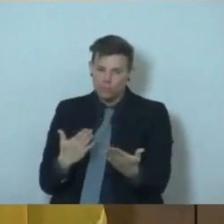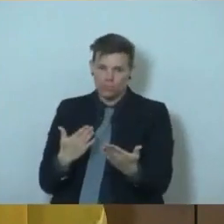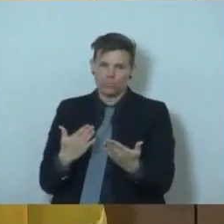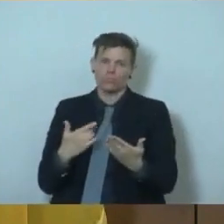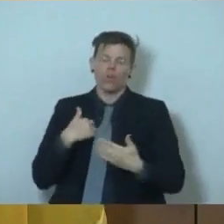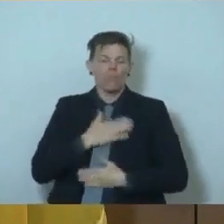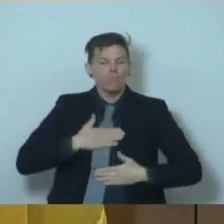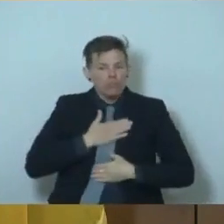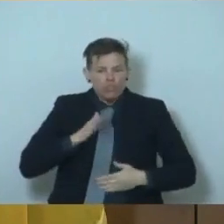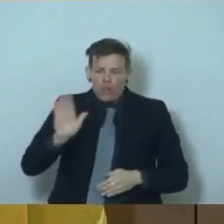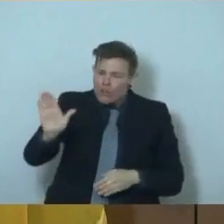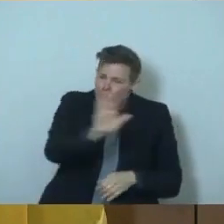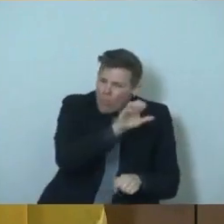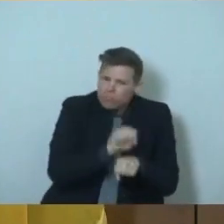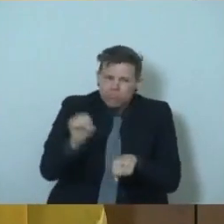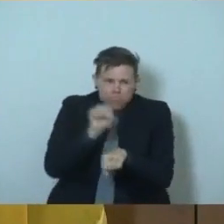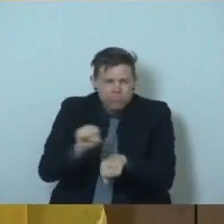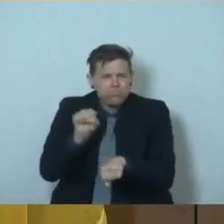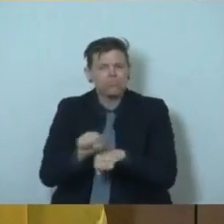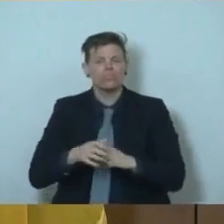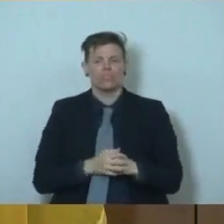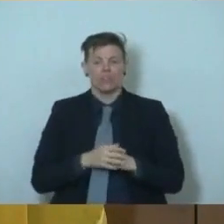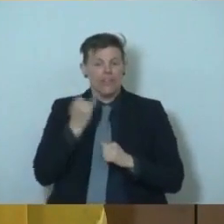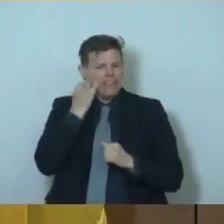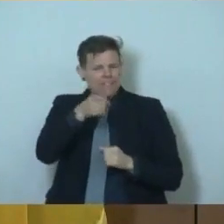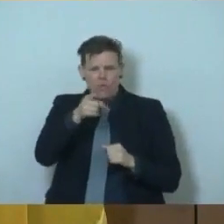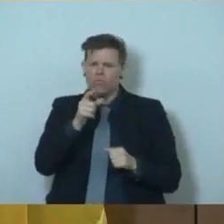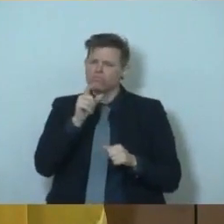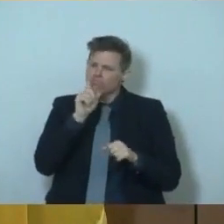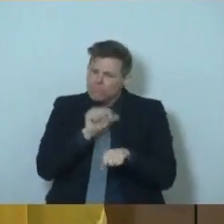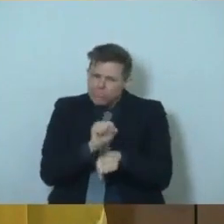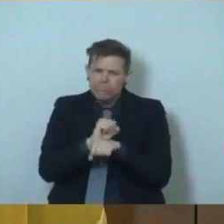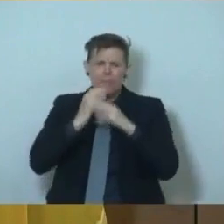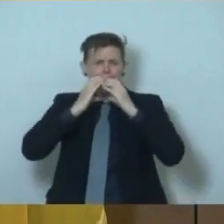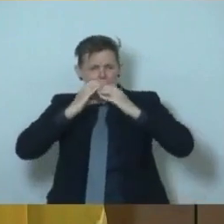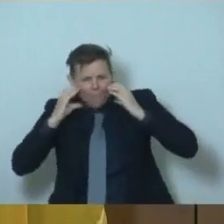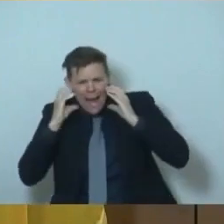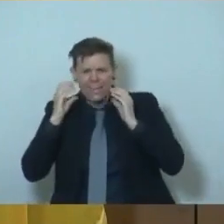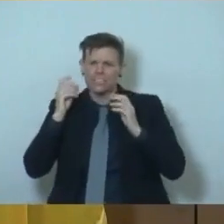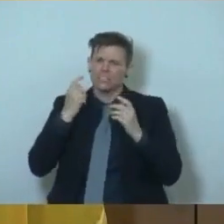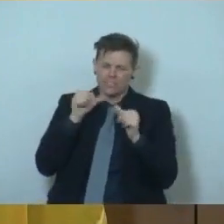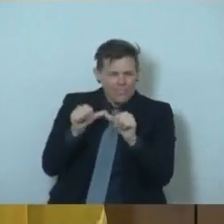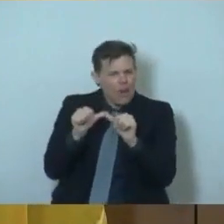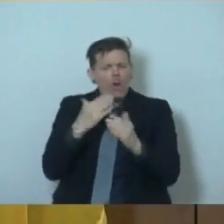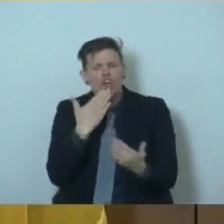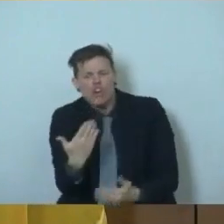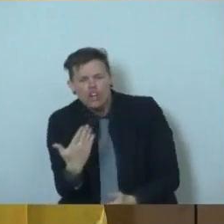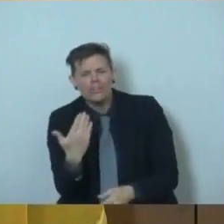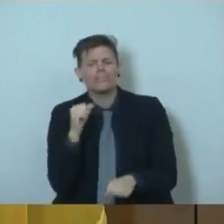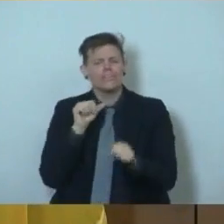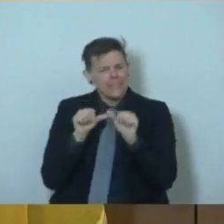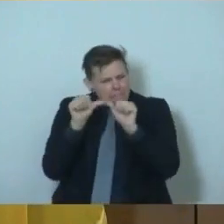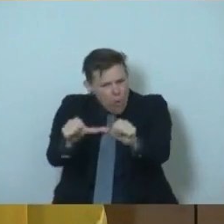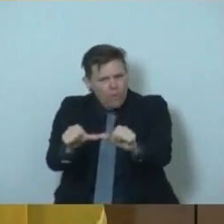WITH THAT I THANK YOU FOR TUNING IN. AM GRATEFUL FOR THE WORK YOU ARE DOING. YOU IF ARE DEMONSTRATING THIS GREAT BEHAVIOR, THANK YOU.